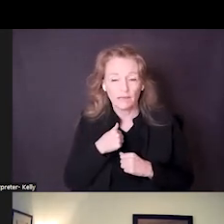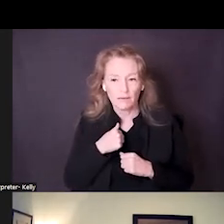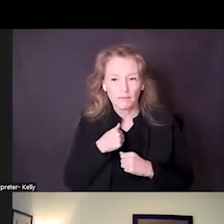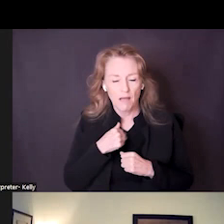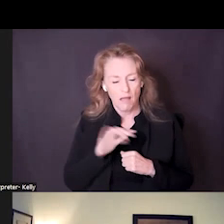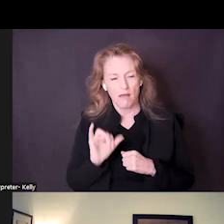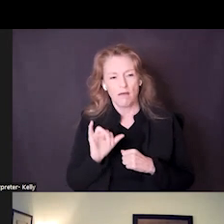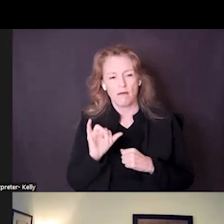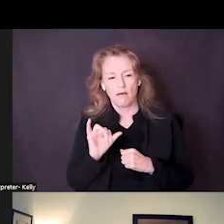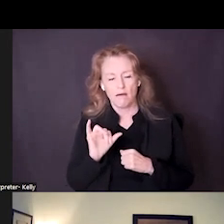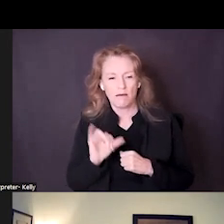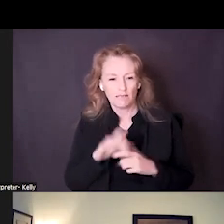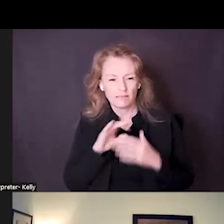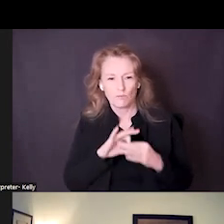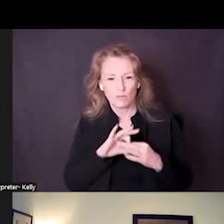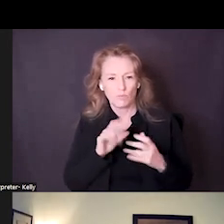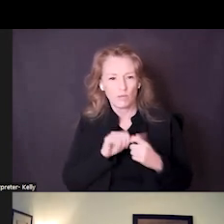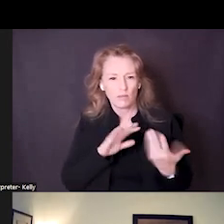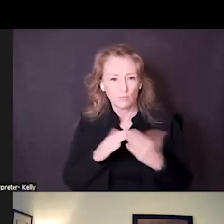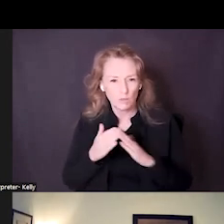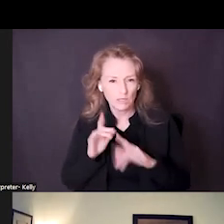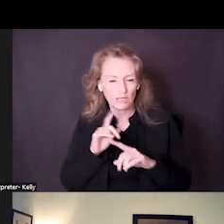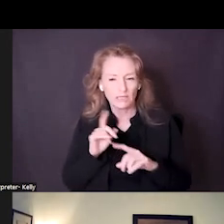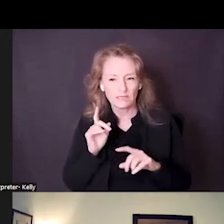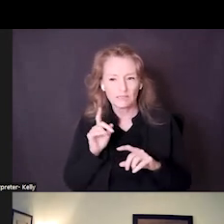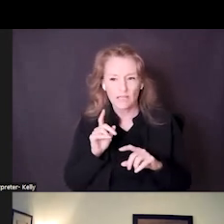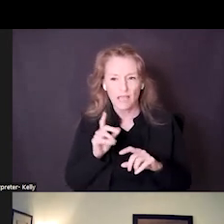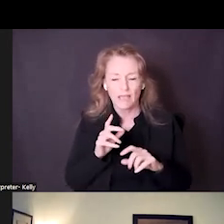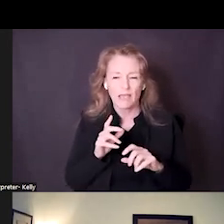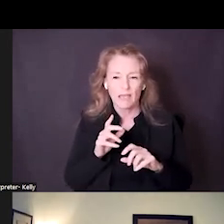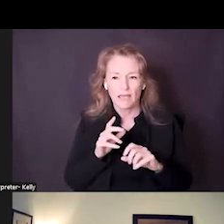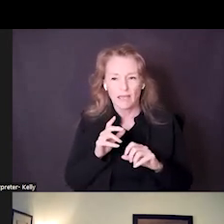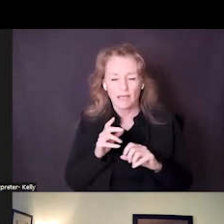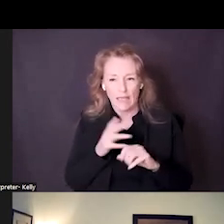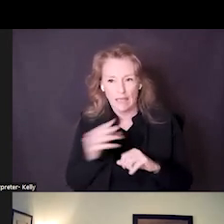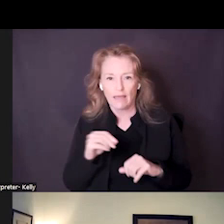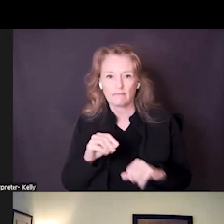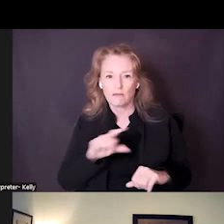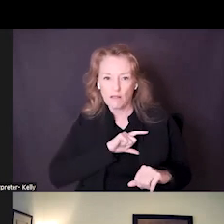AND LAW ENFORCEMENT, BUT EVEN WITH THE INTERNATIONAL FRIENDS.